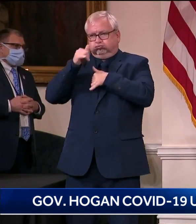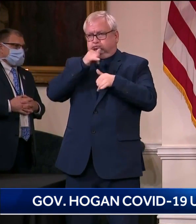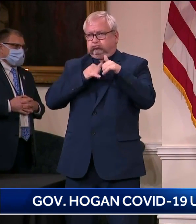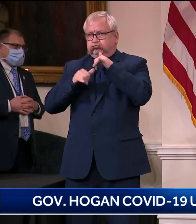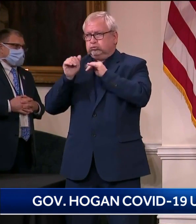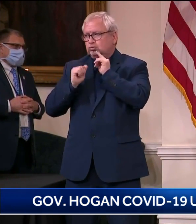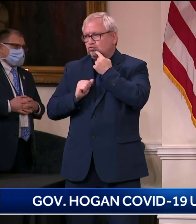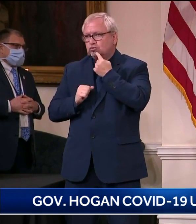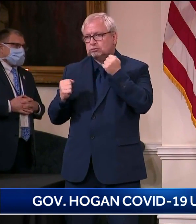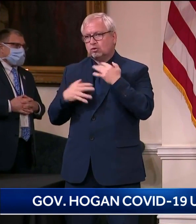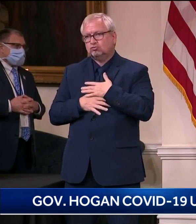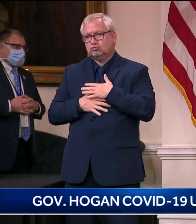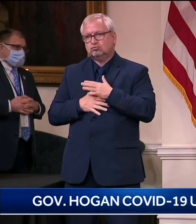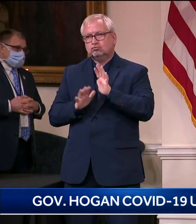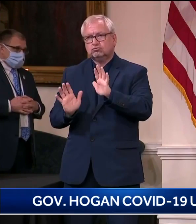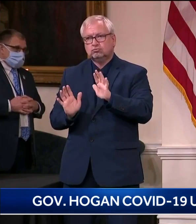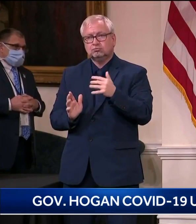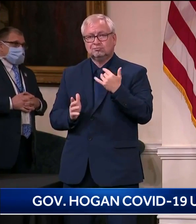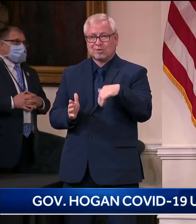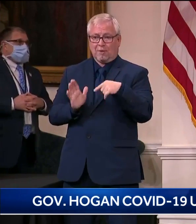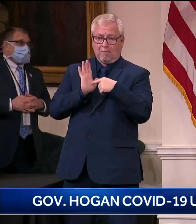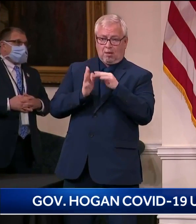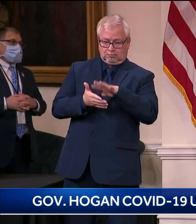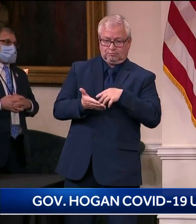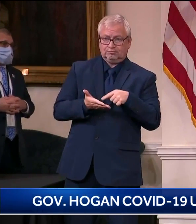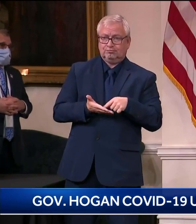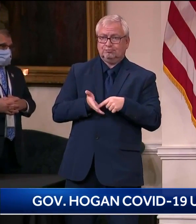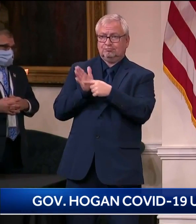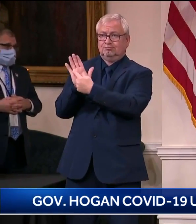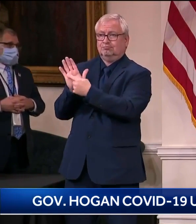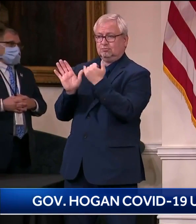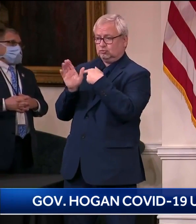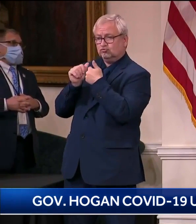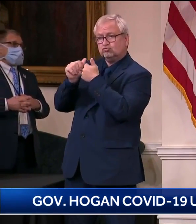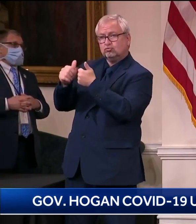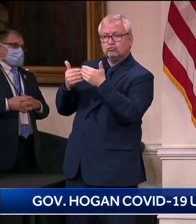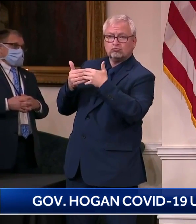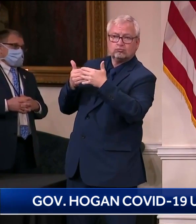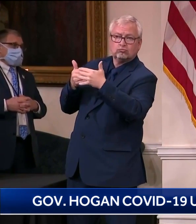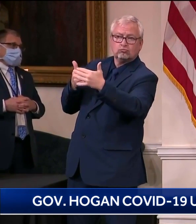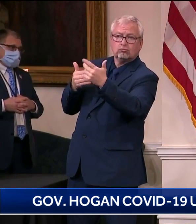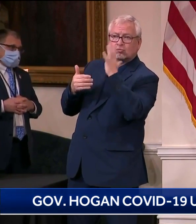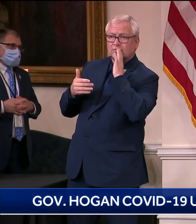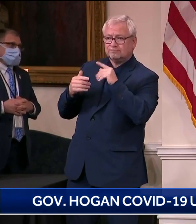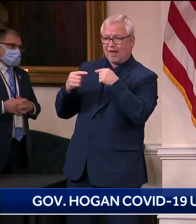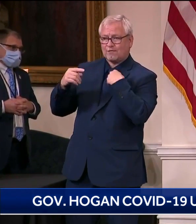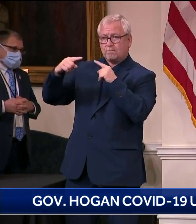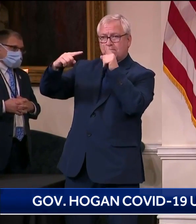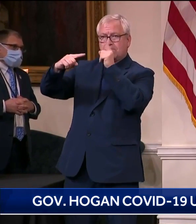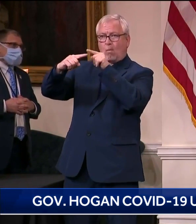THE MODELING. IT IS A SCARY SITUATION FOR EVERYONE INVOLVED.